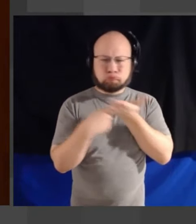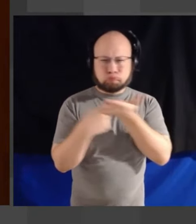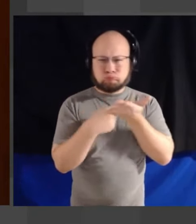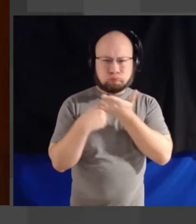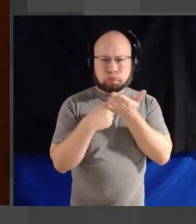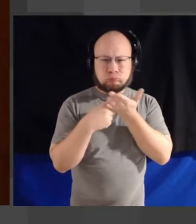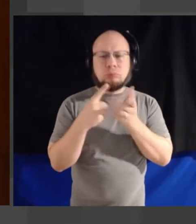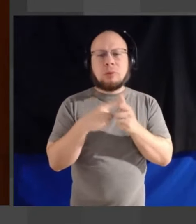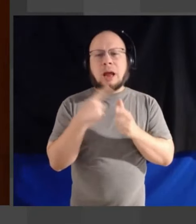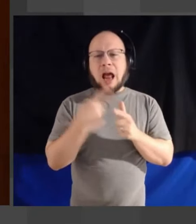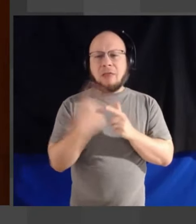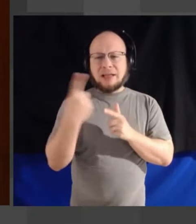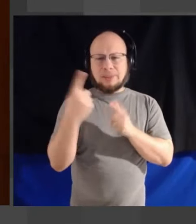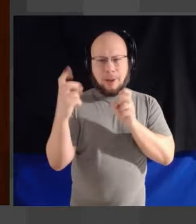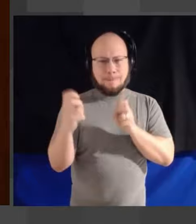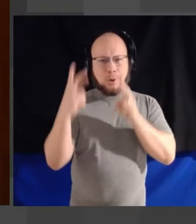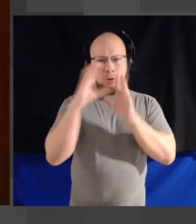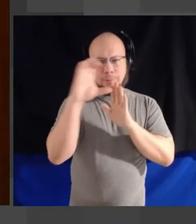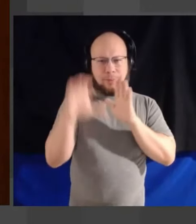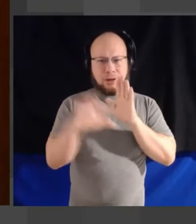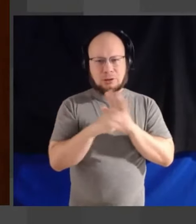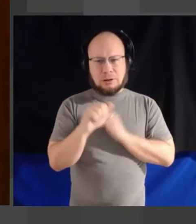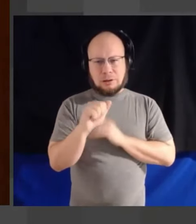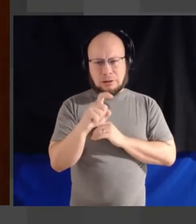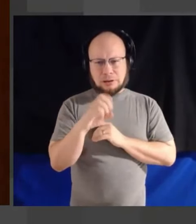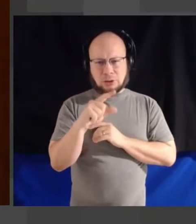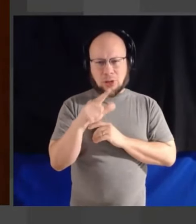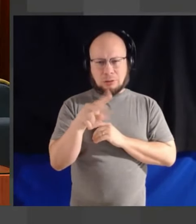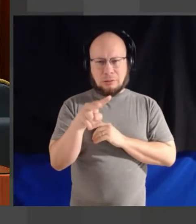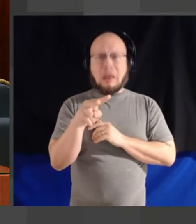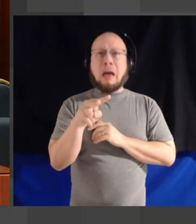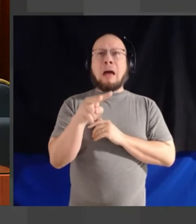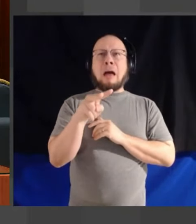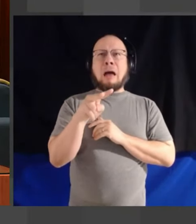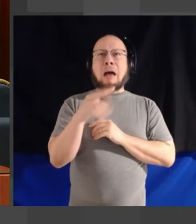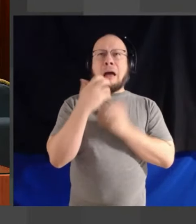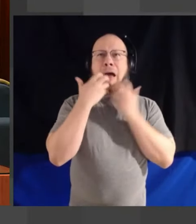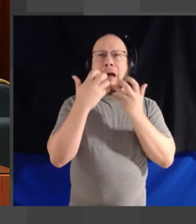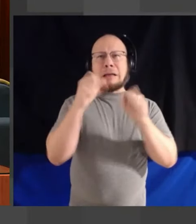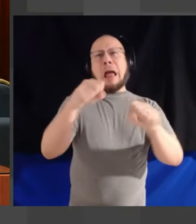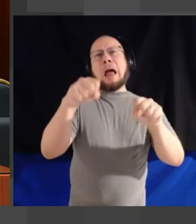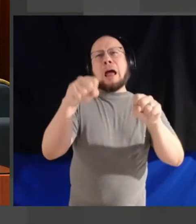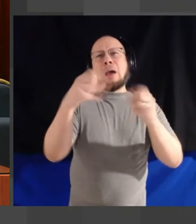WANT TO ADD ANOTHER ANIMAL AND